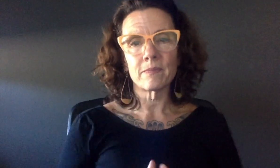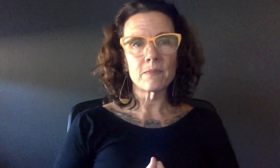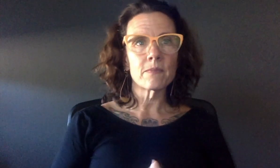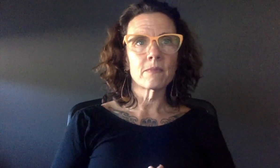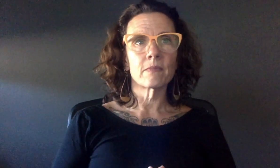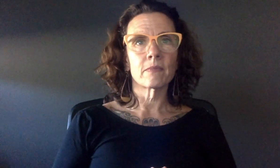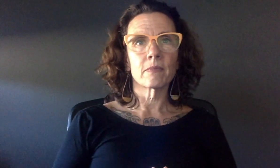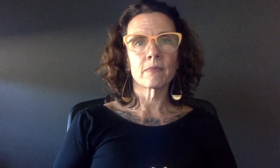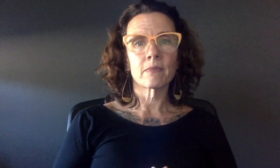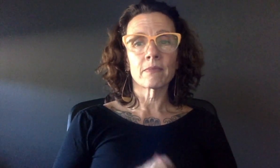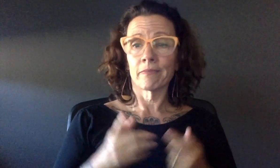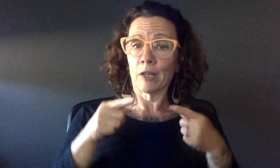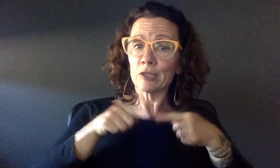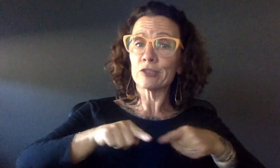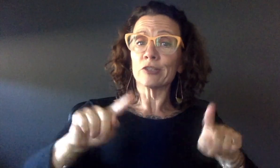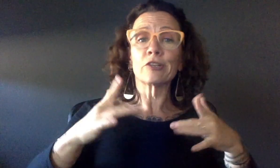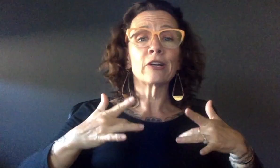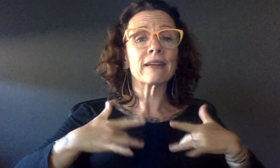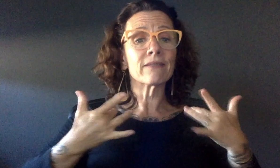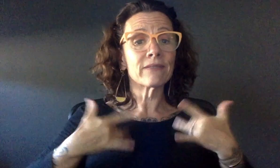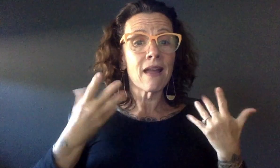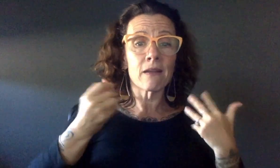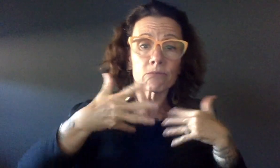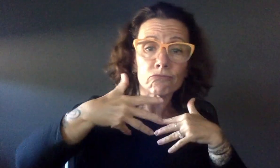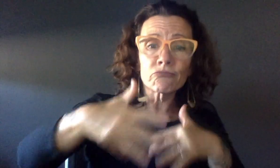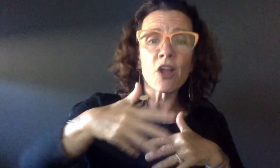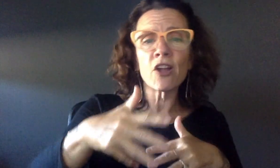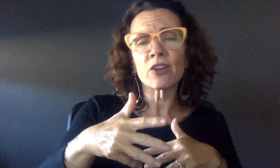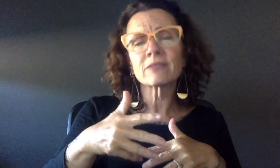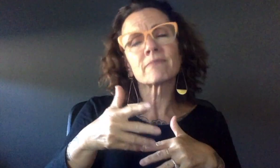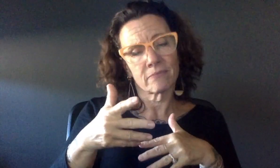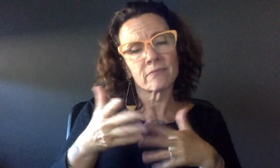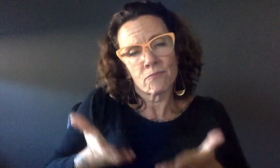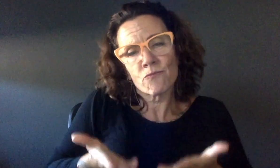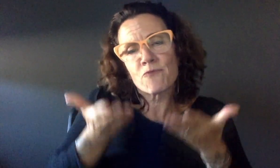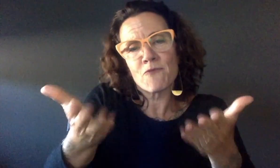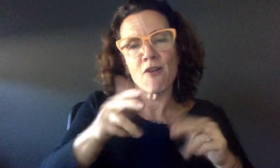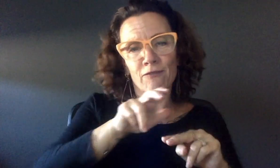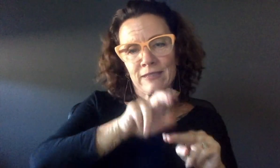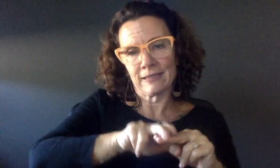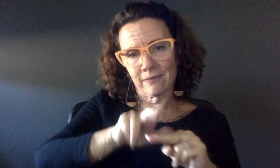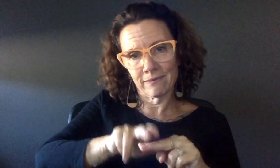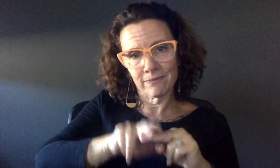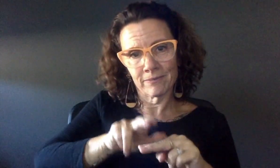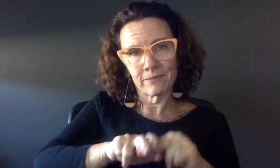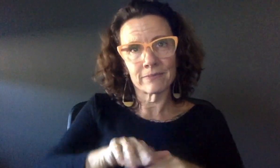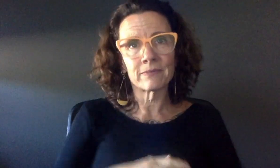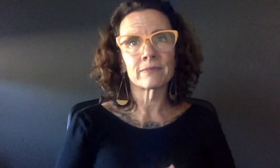Provide seating such as folding chairs, mobile bleachers, etc.